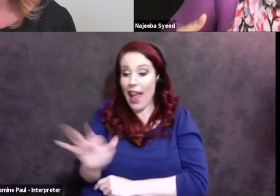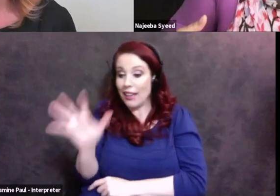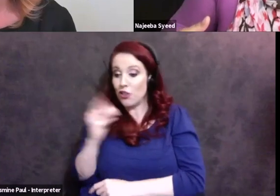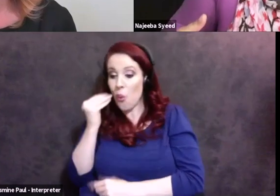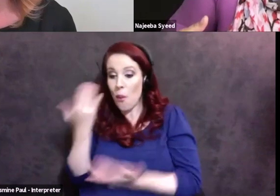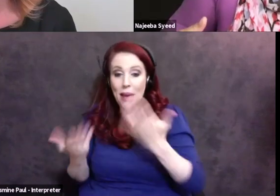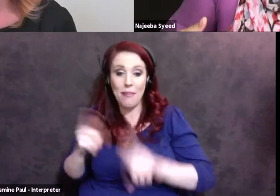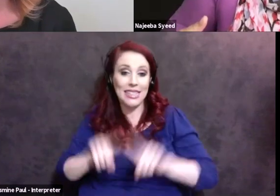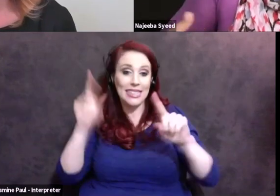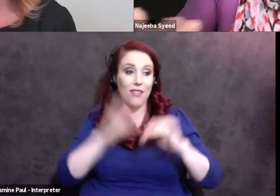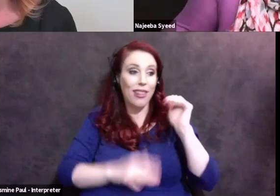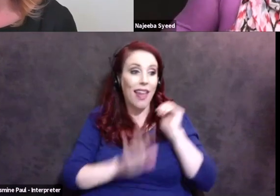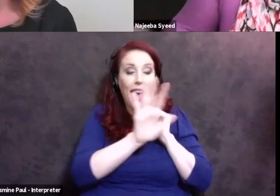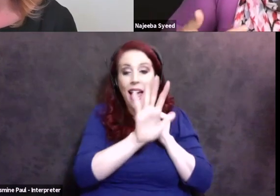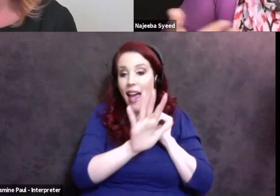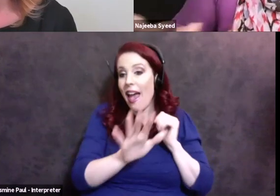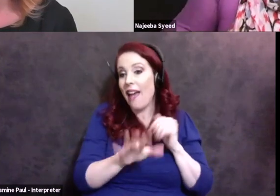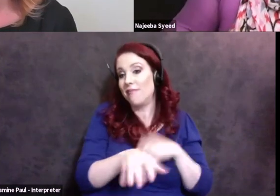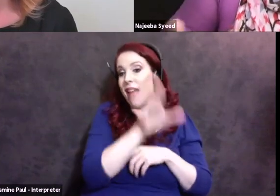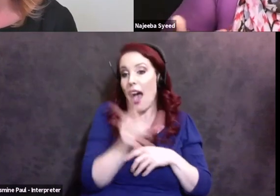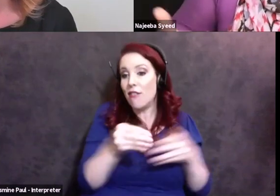bring in an African American Muslim community.